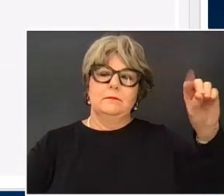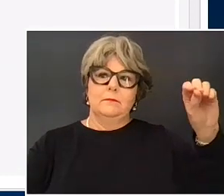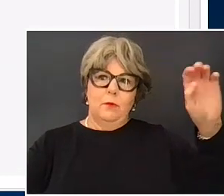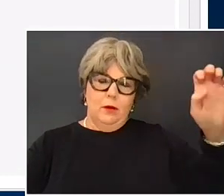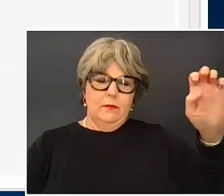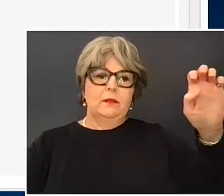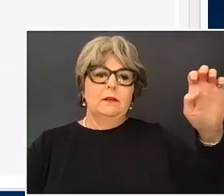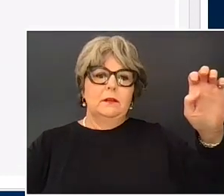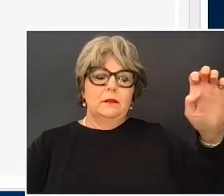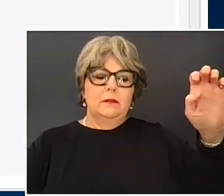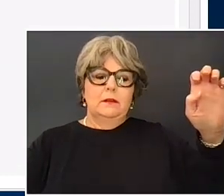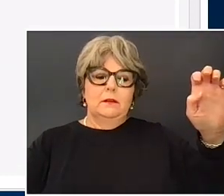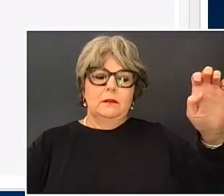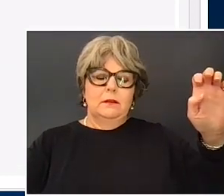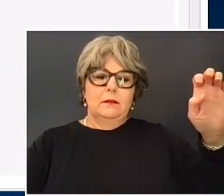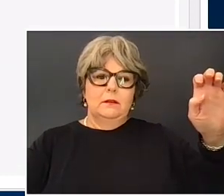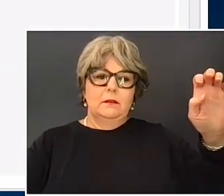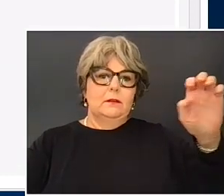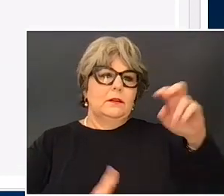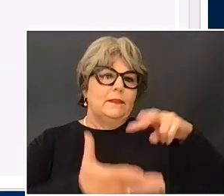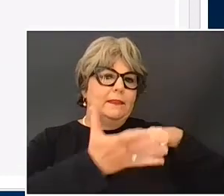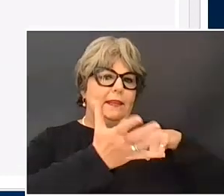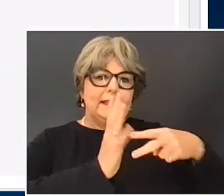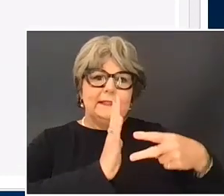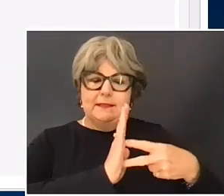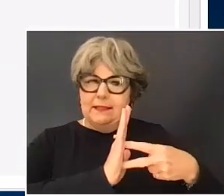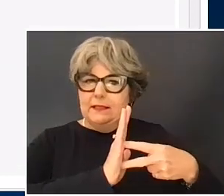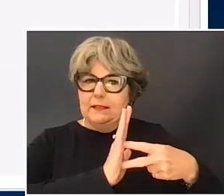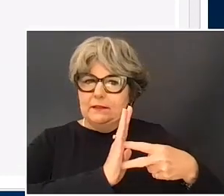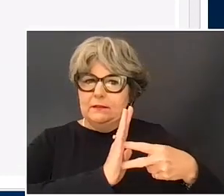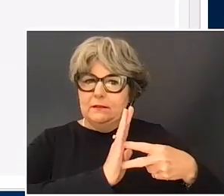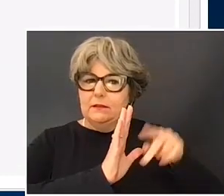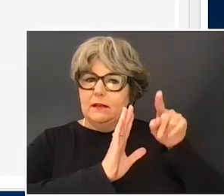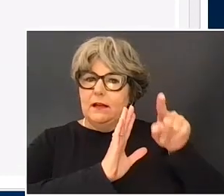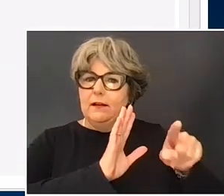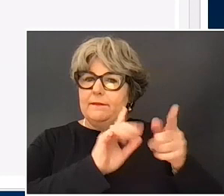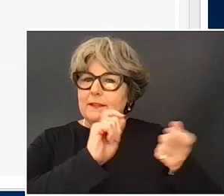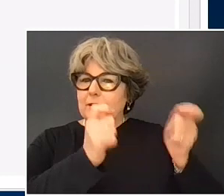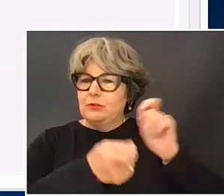what the intent of this change is.